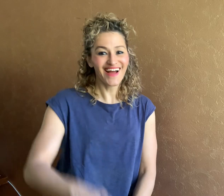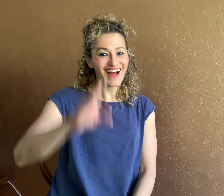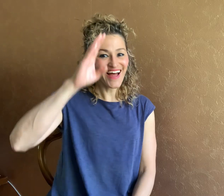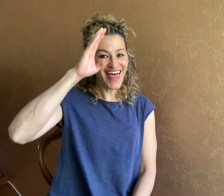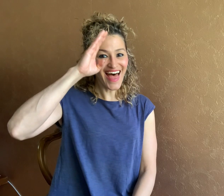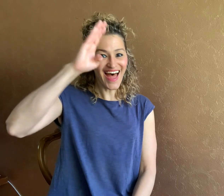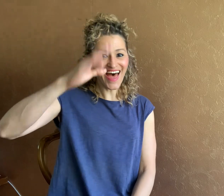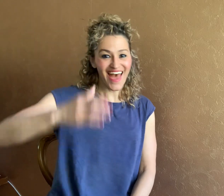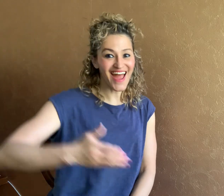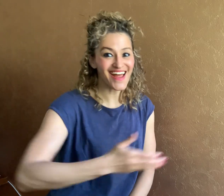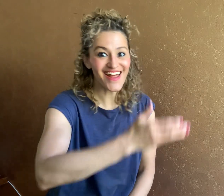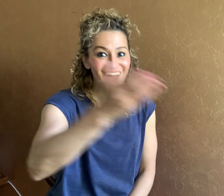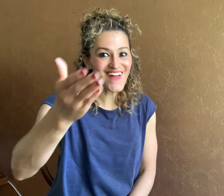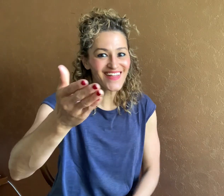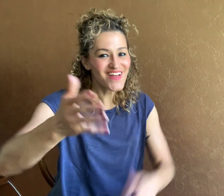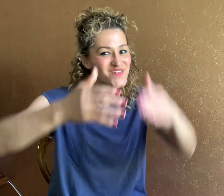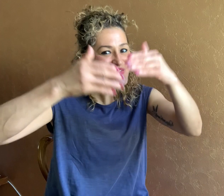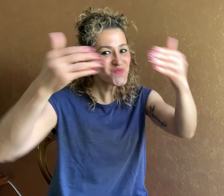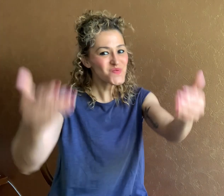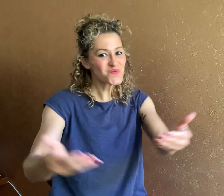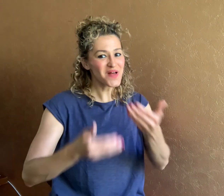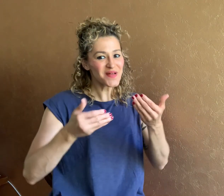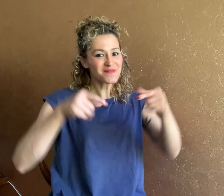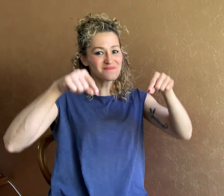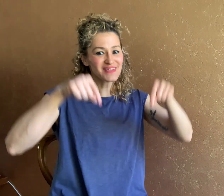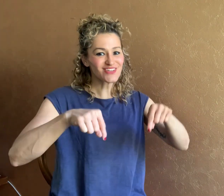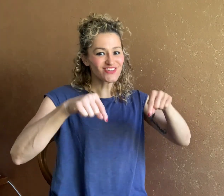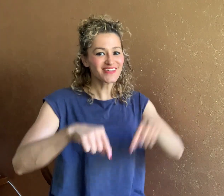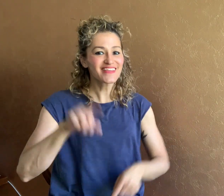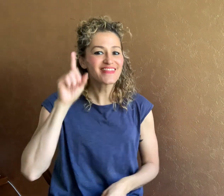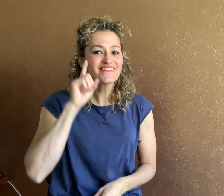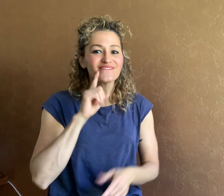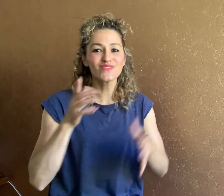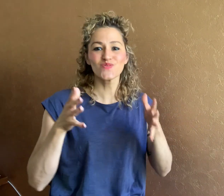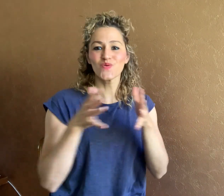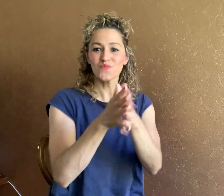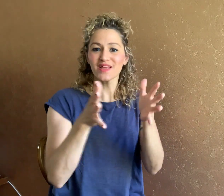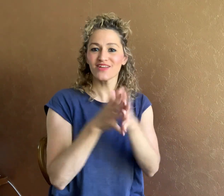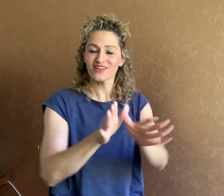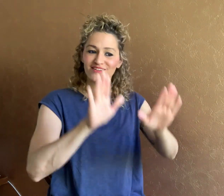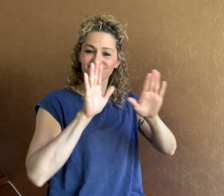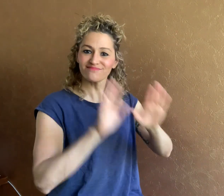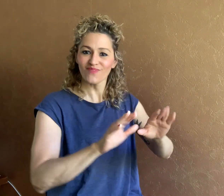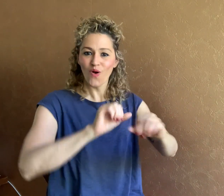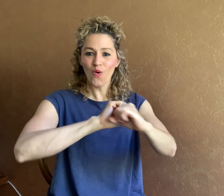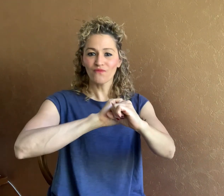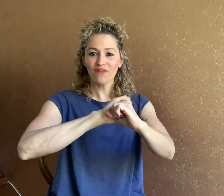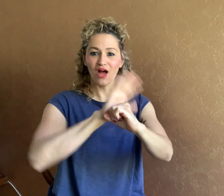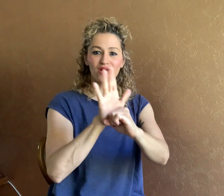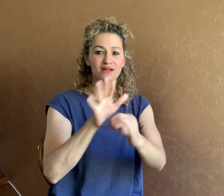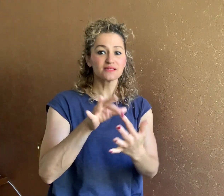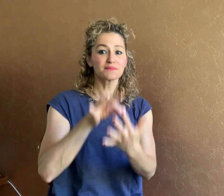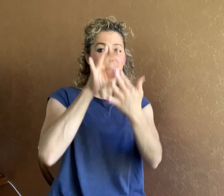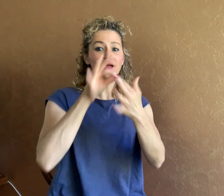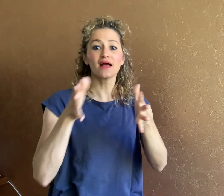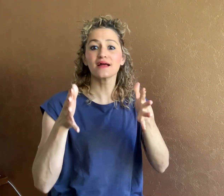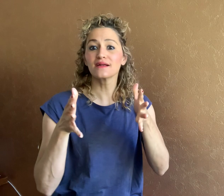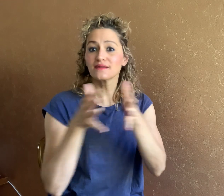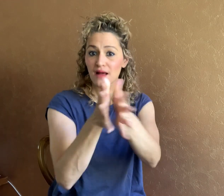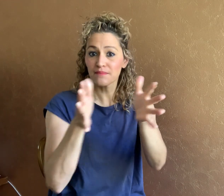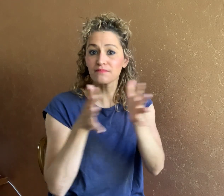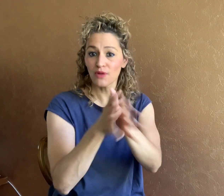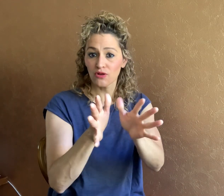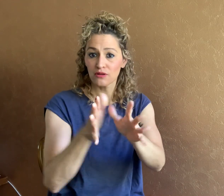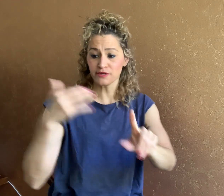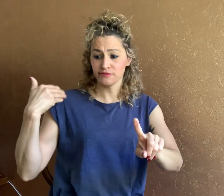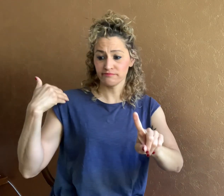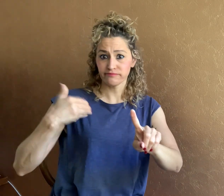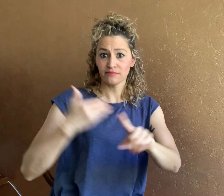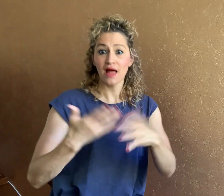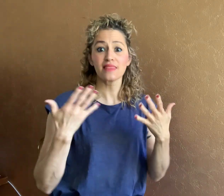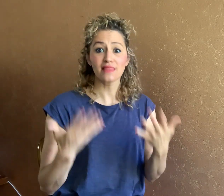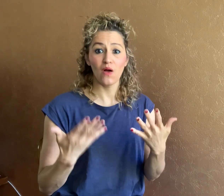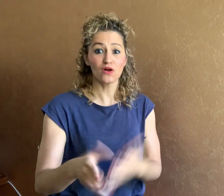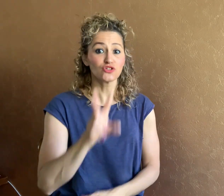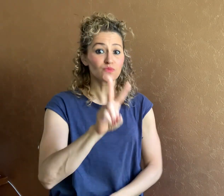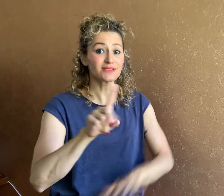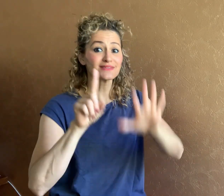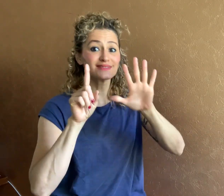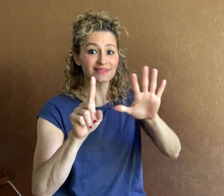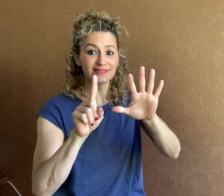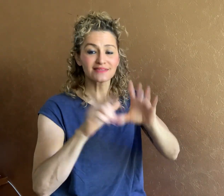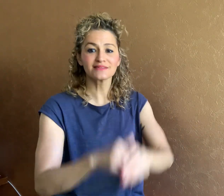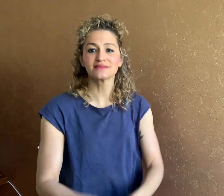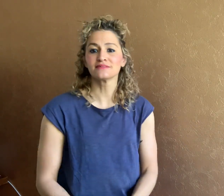Hello! Welcome to this DeafWire's coronavirus special report#26.